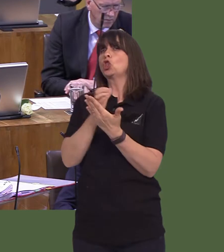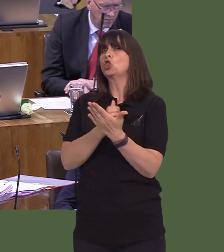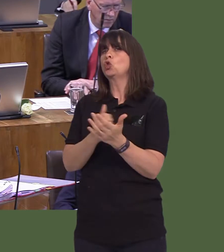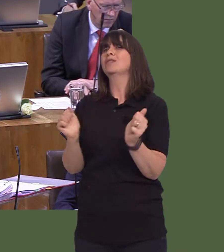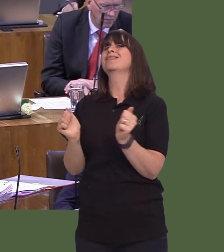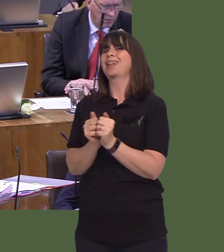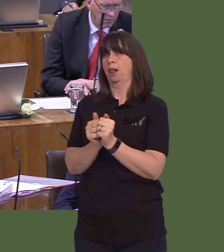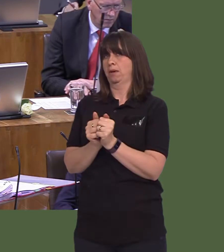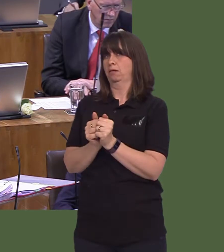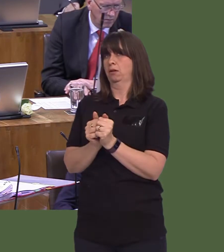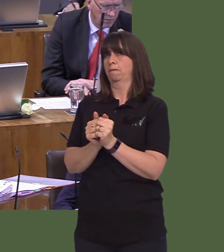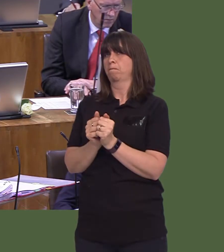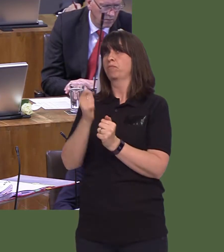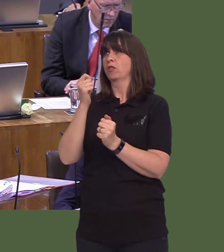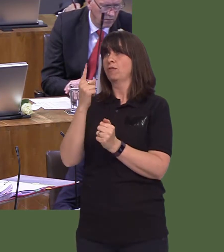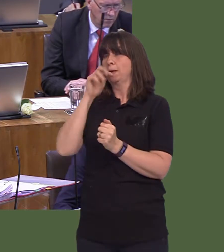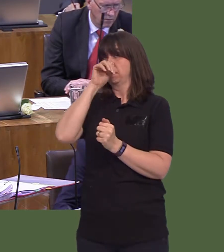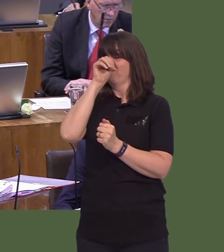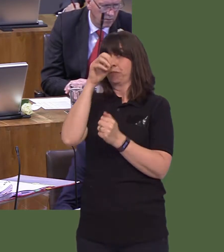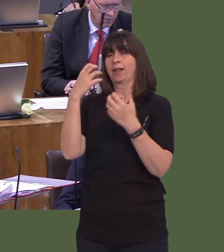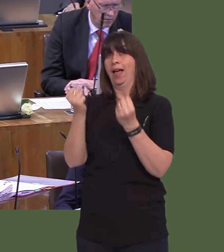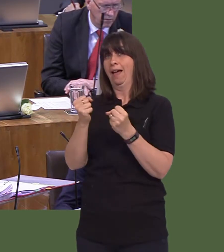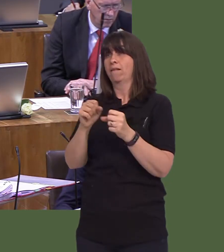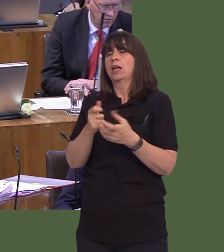different centres of democratic legitimacy within the UK itself.